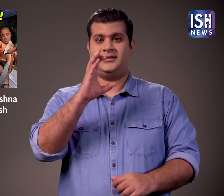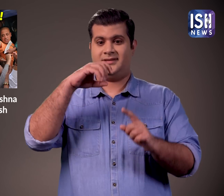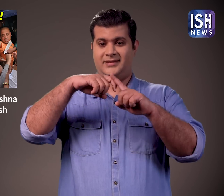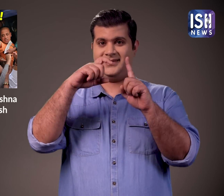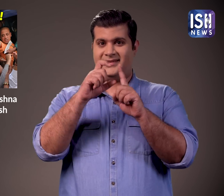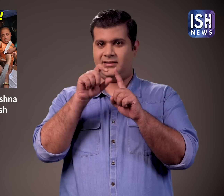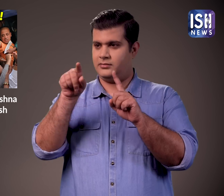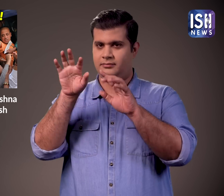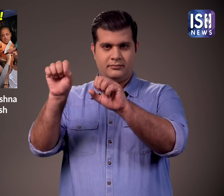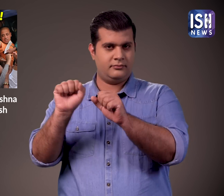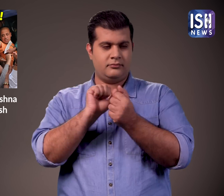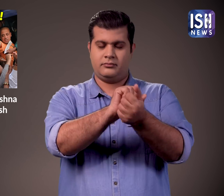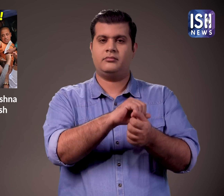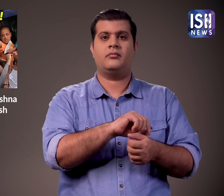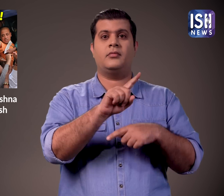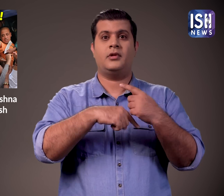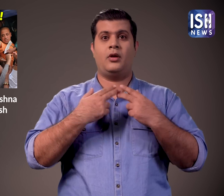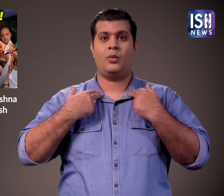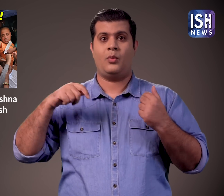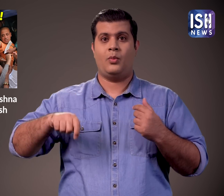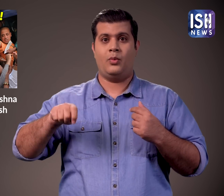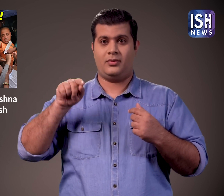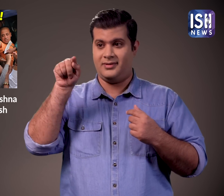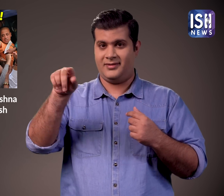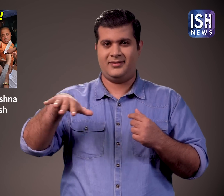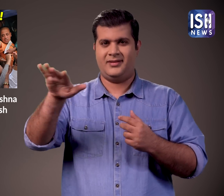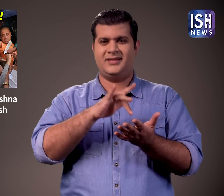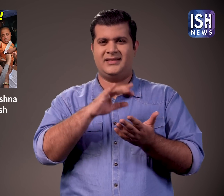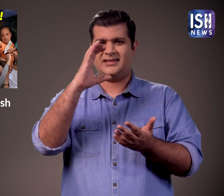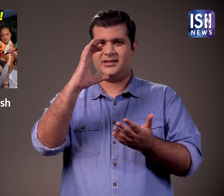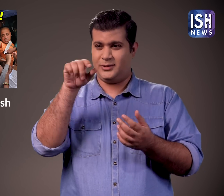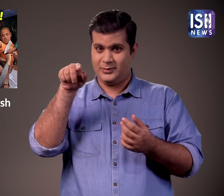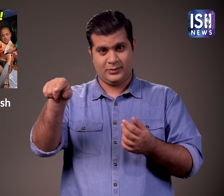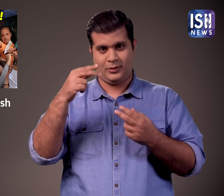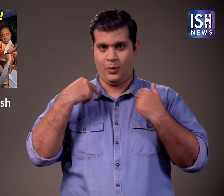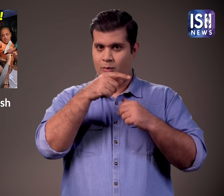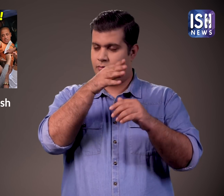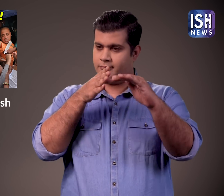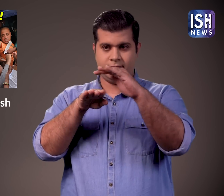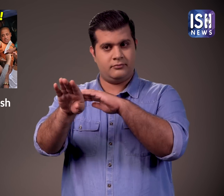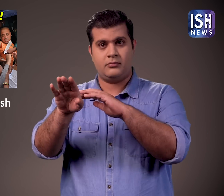After Das' arrest, he was produced in the Chittagong court.